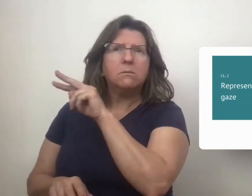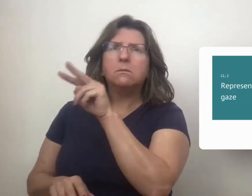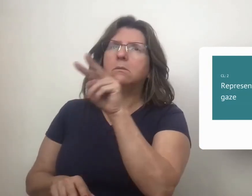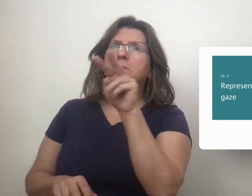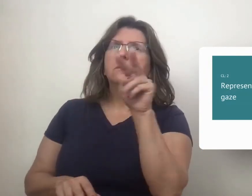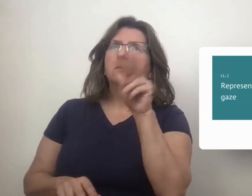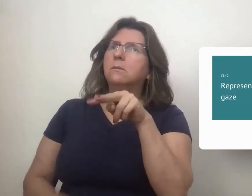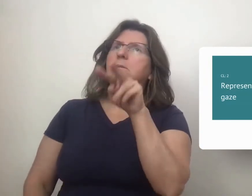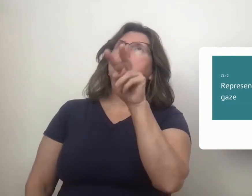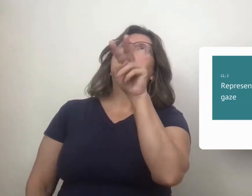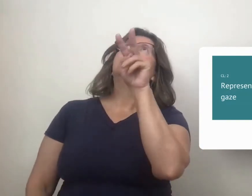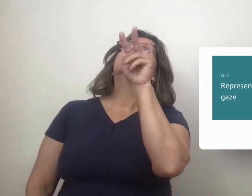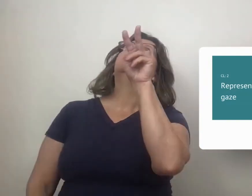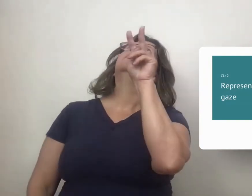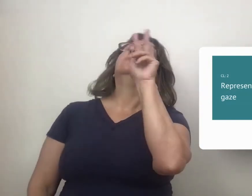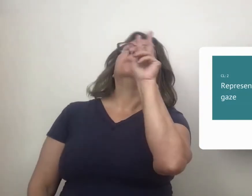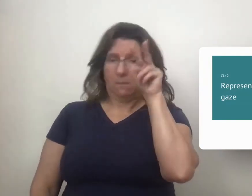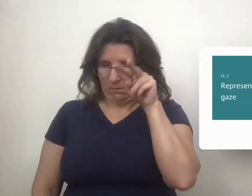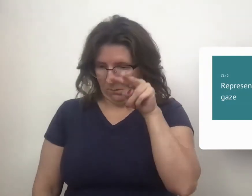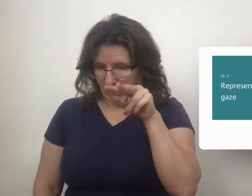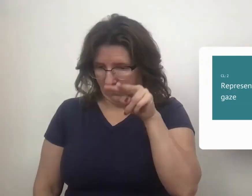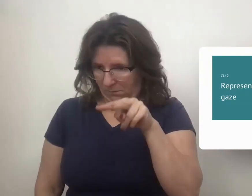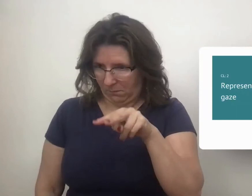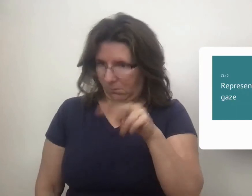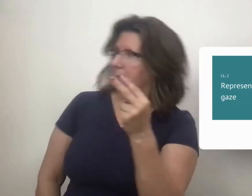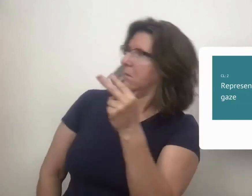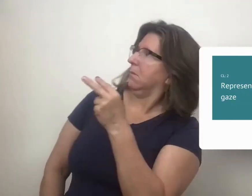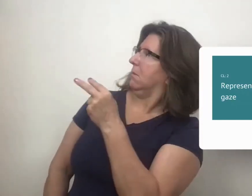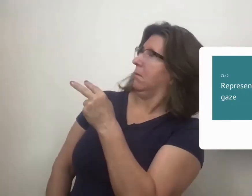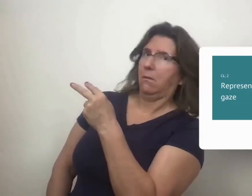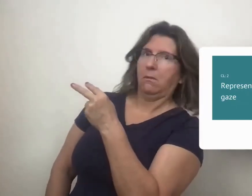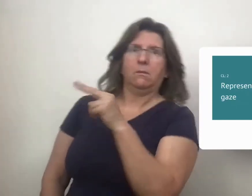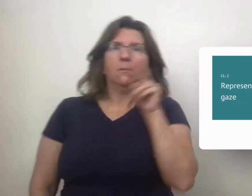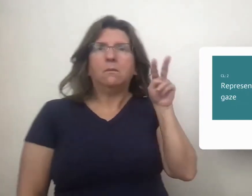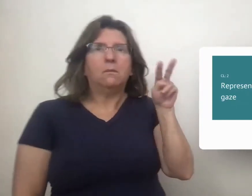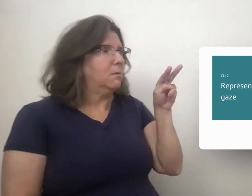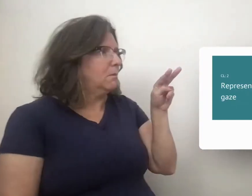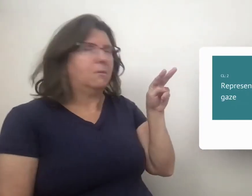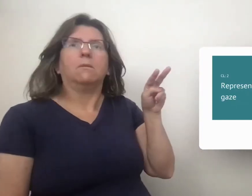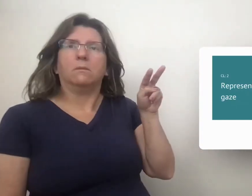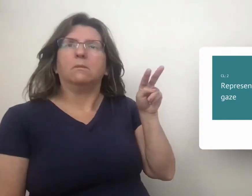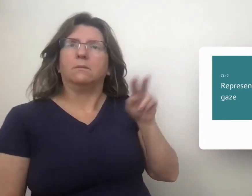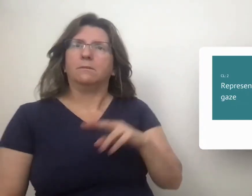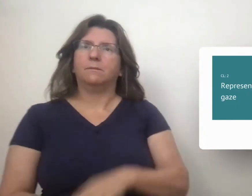By changing direction and using space, you can understand the person's change in eye gaze.